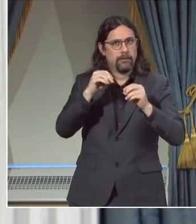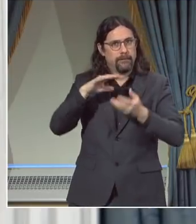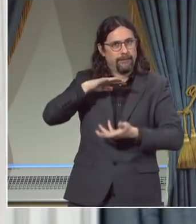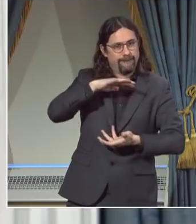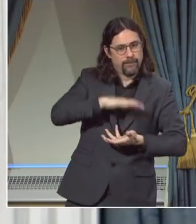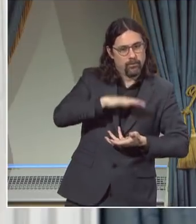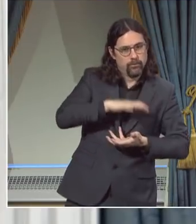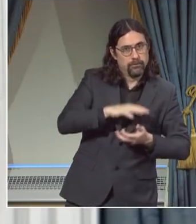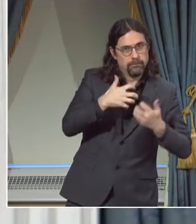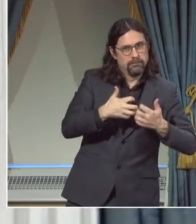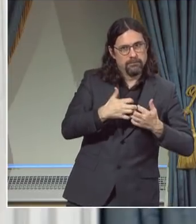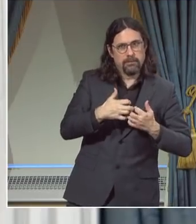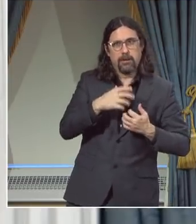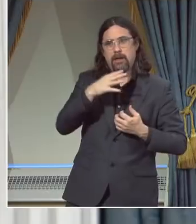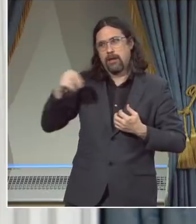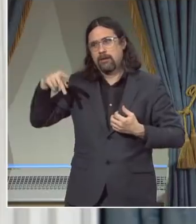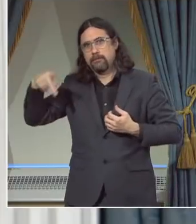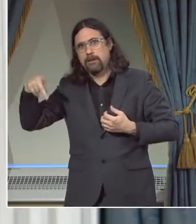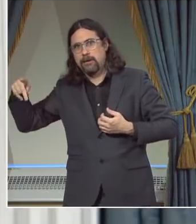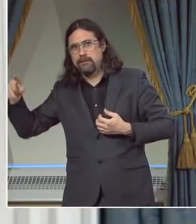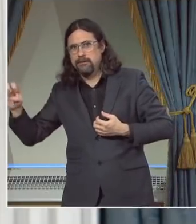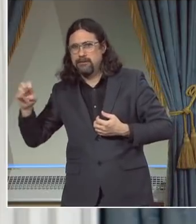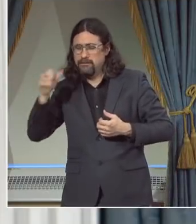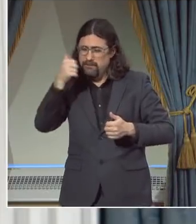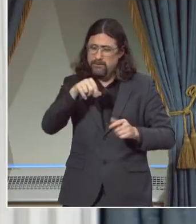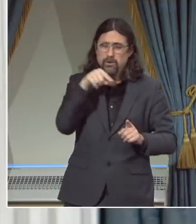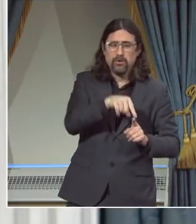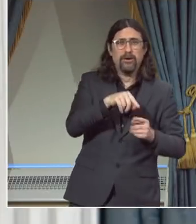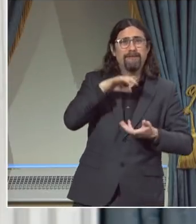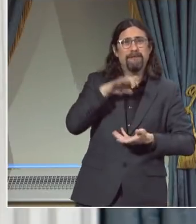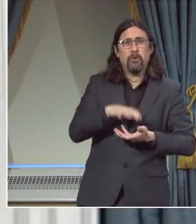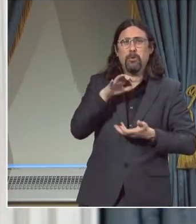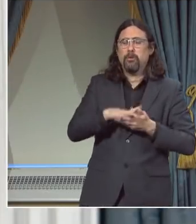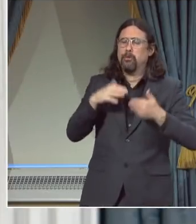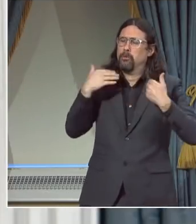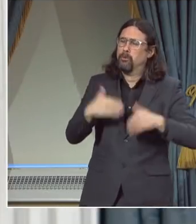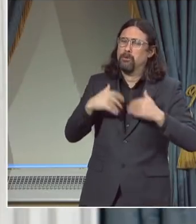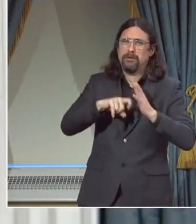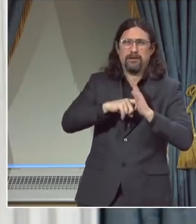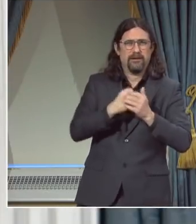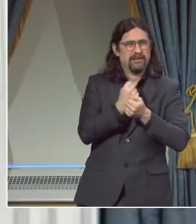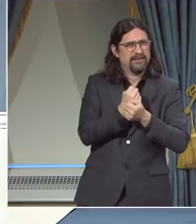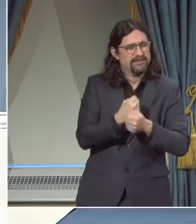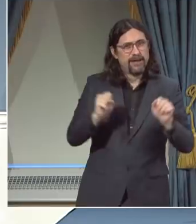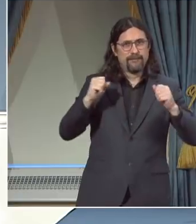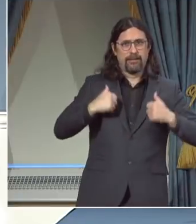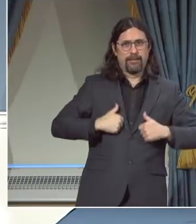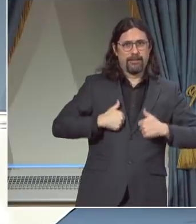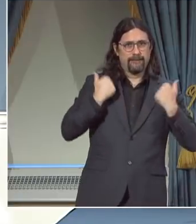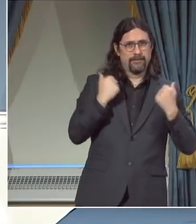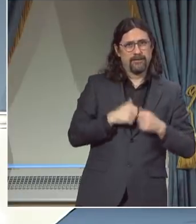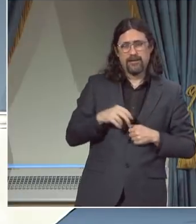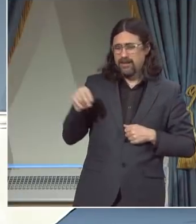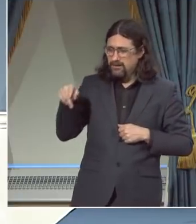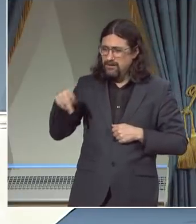EQUIPMENT TO PROTECT THEM. WE KNOW THAT THERE'S A LOT OF FEAR THAT THAT EQUIPMENT IS GOING TO RUN OUT, AND WE'RE SO